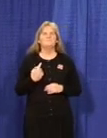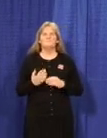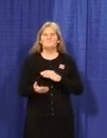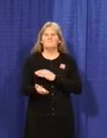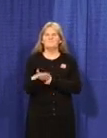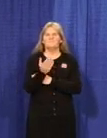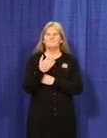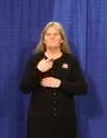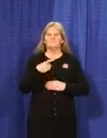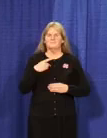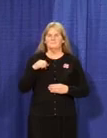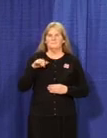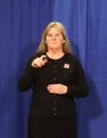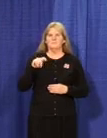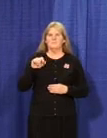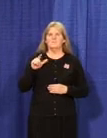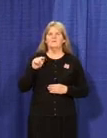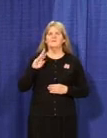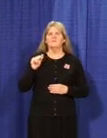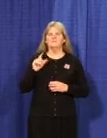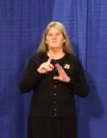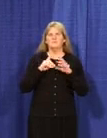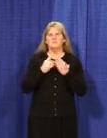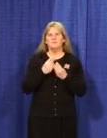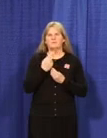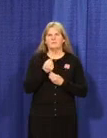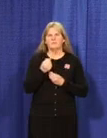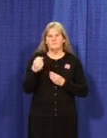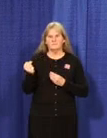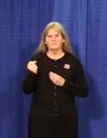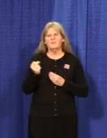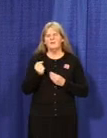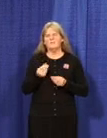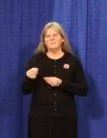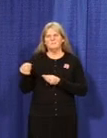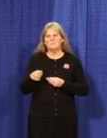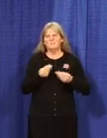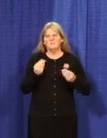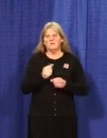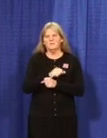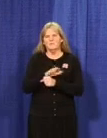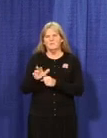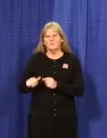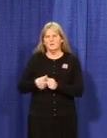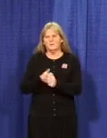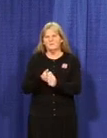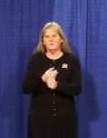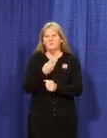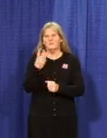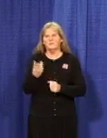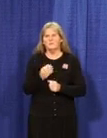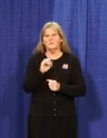Good morning. I am Pat Living with the Department of Health and social services and I'll be your moderator for the COVID-19 update for Wednesday, it